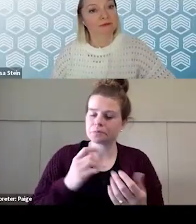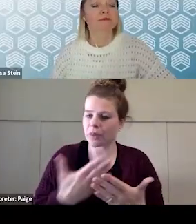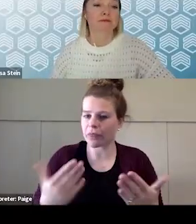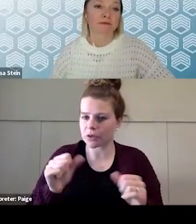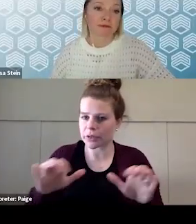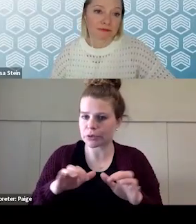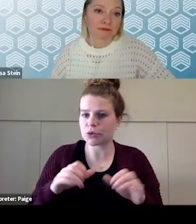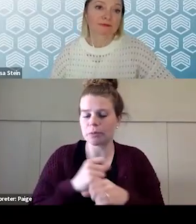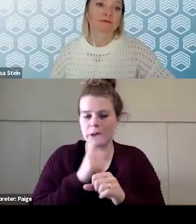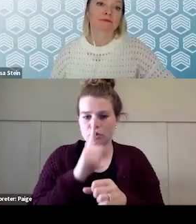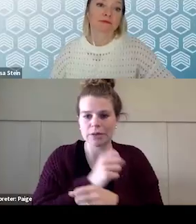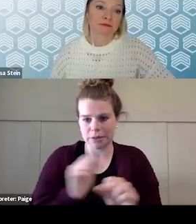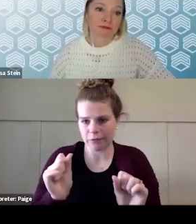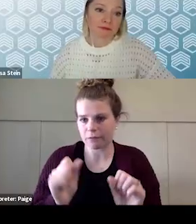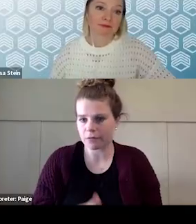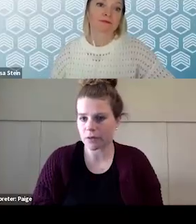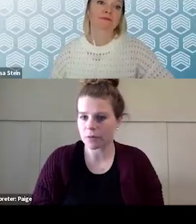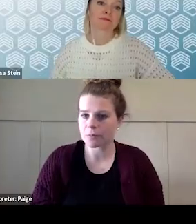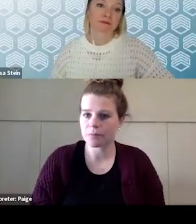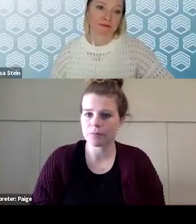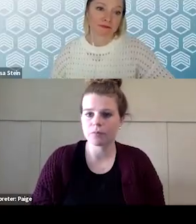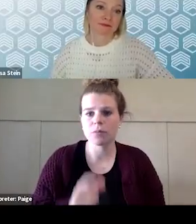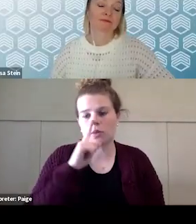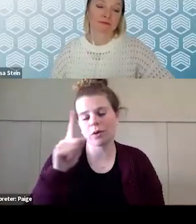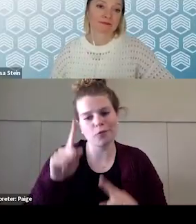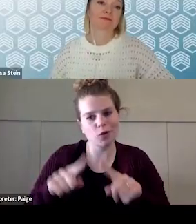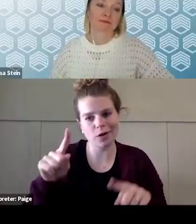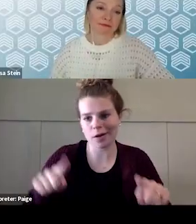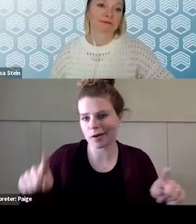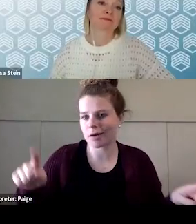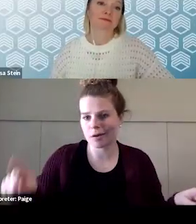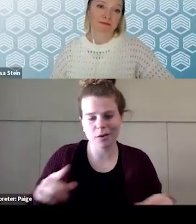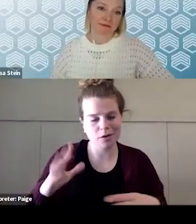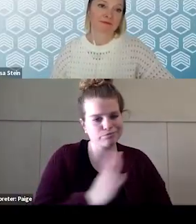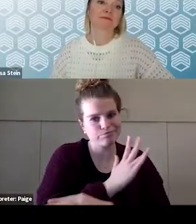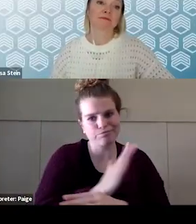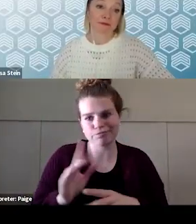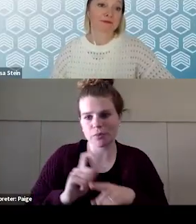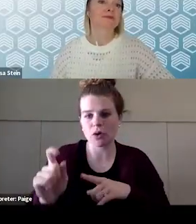And there are a wide variety of calls that are definitely appropriate for programs like these.